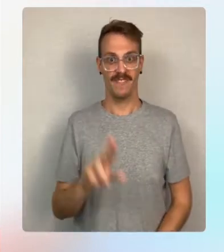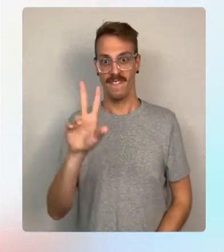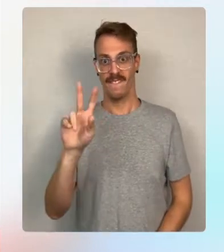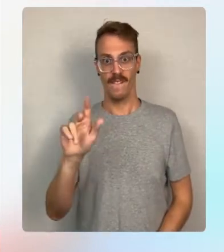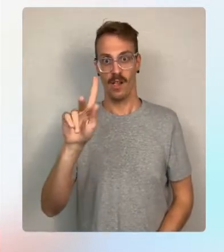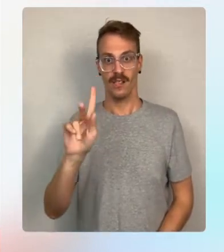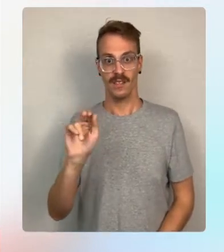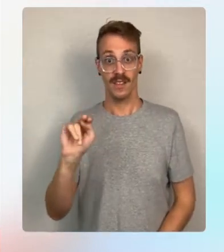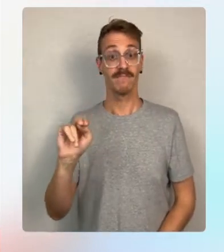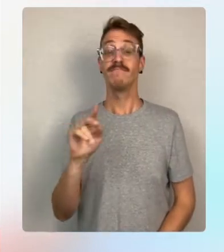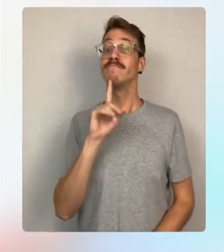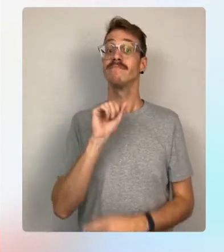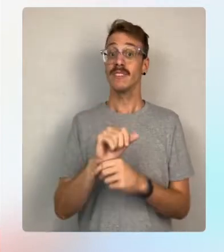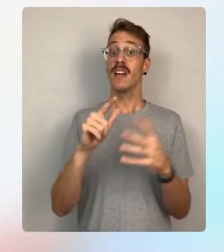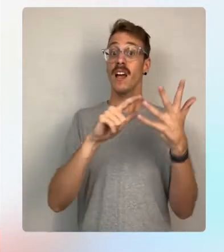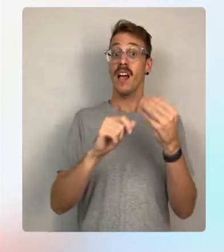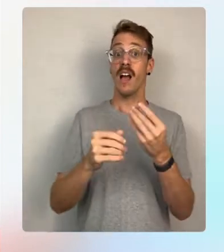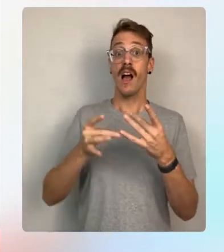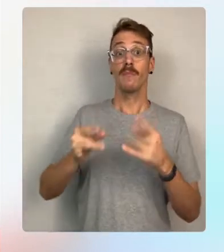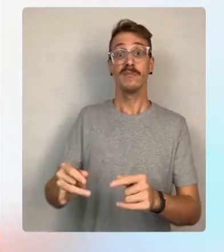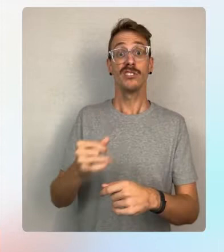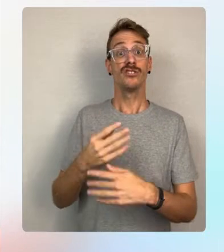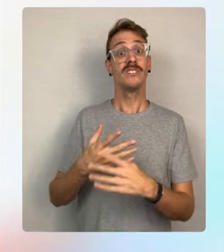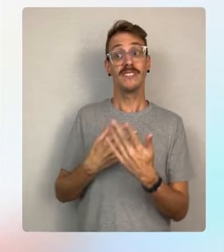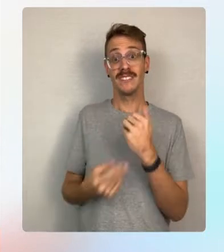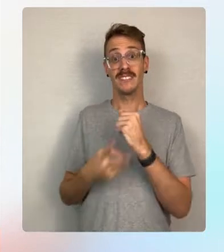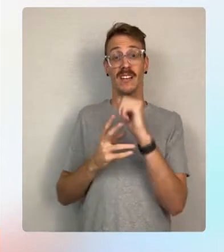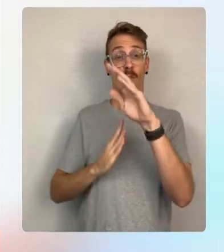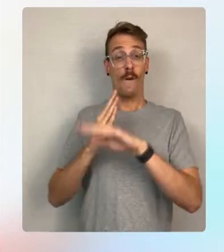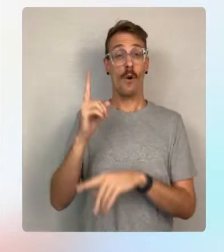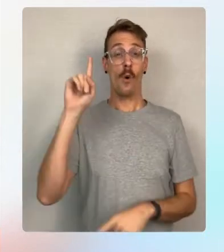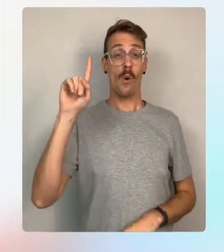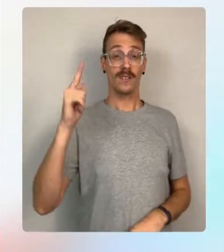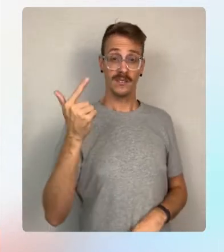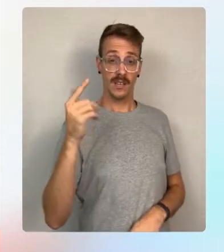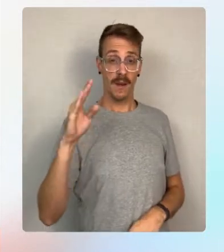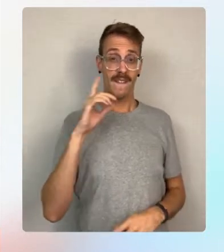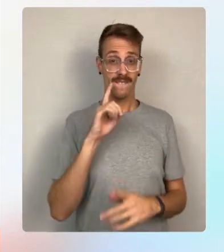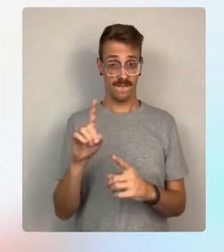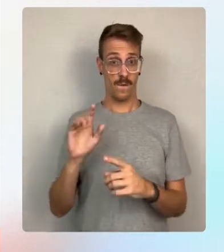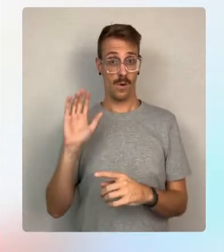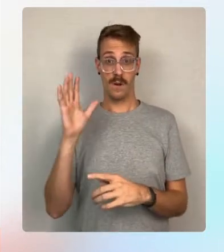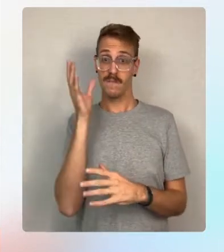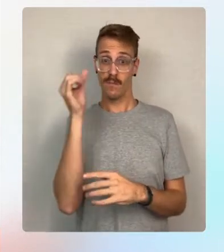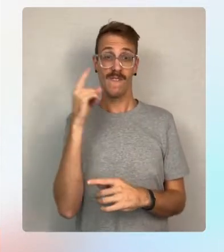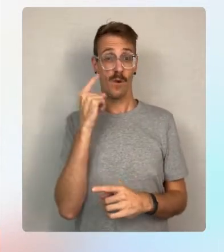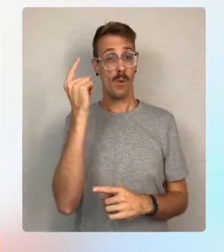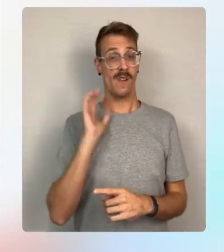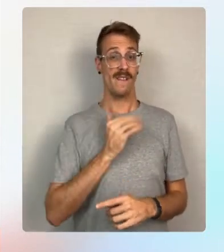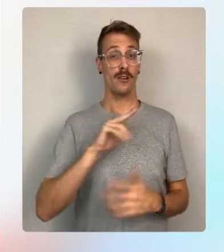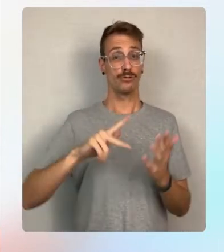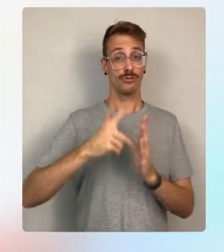In fact, optimization saved over one gig of memory for one of our AAA developer projects.